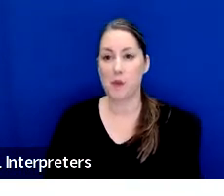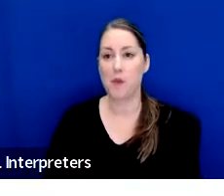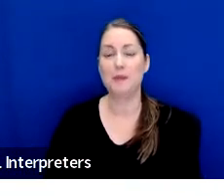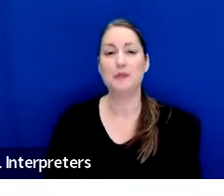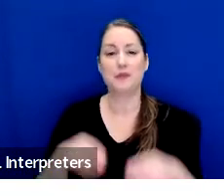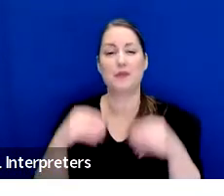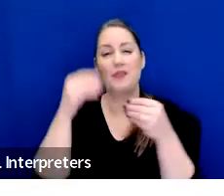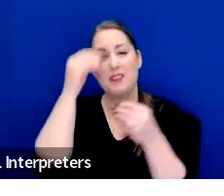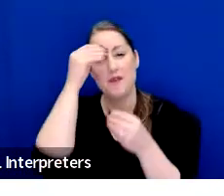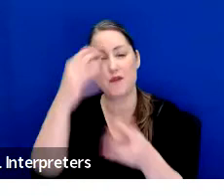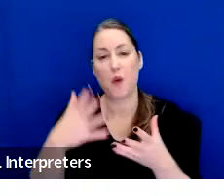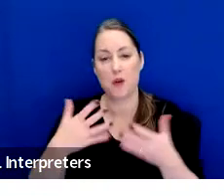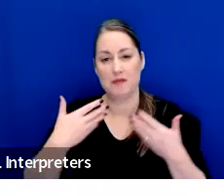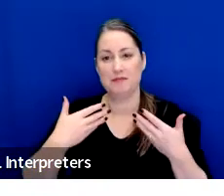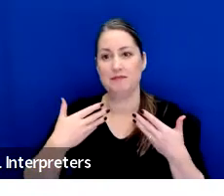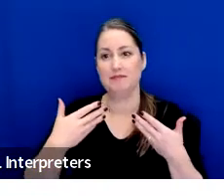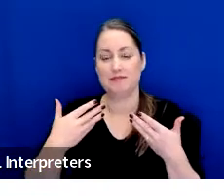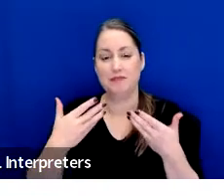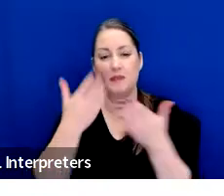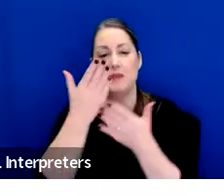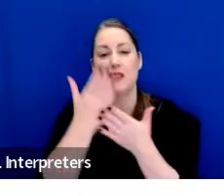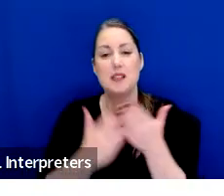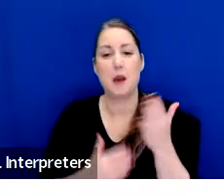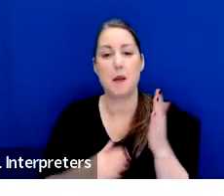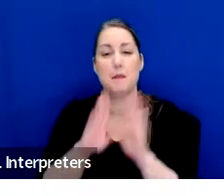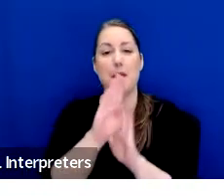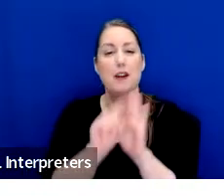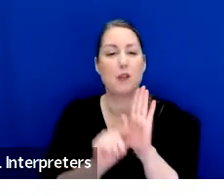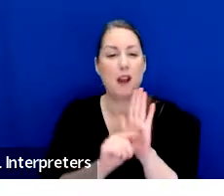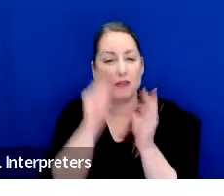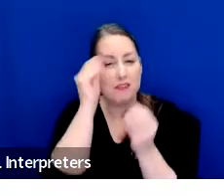and then I'll show you two different things from